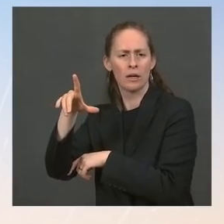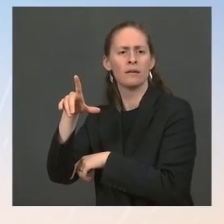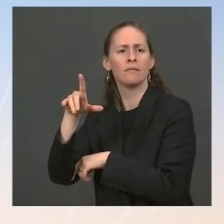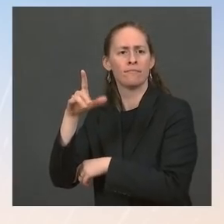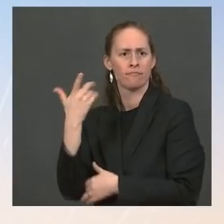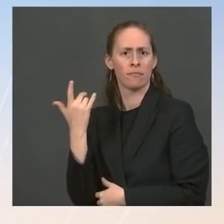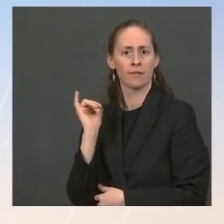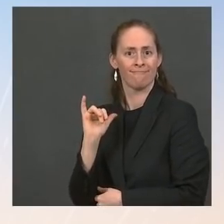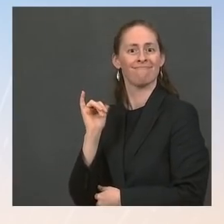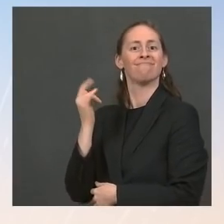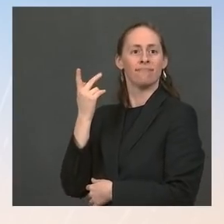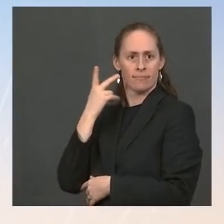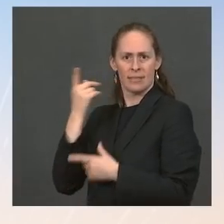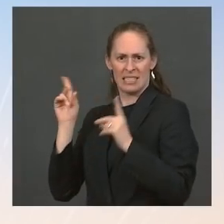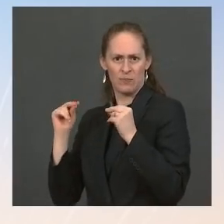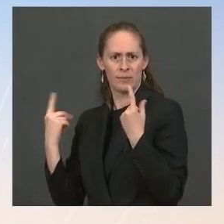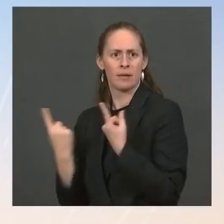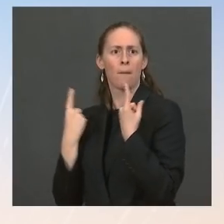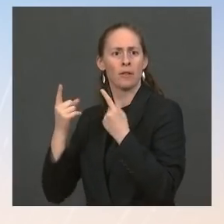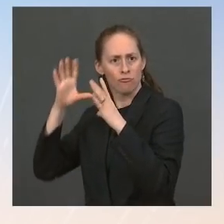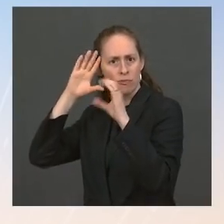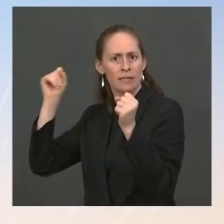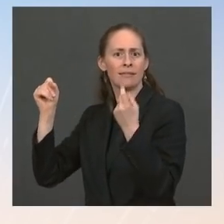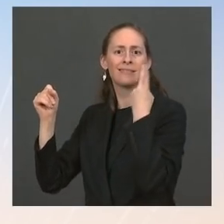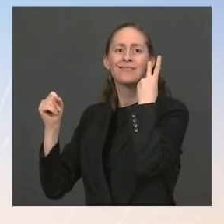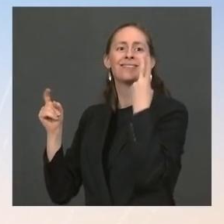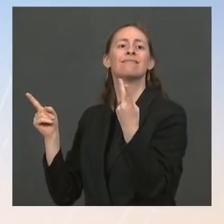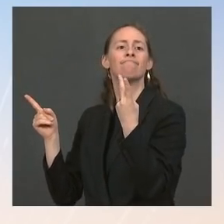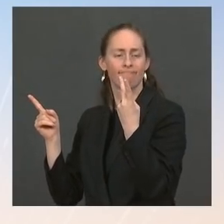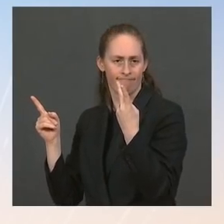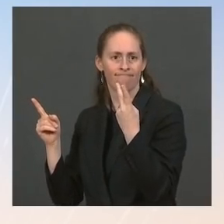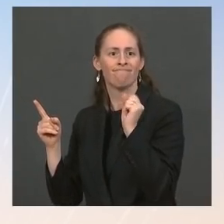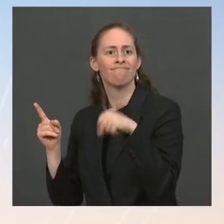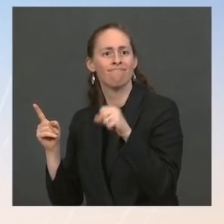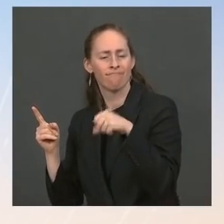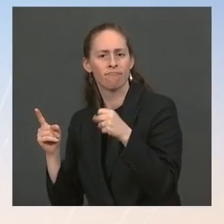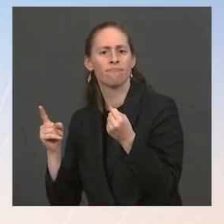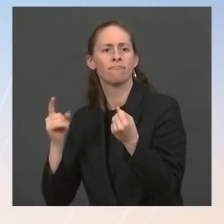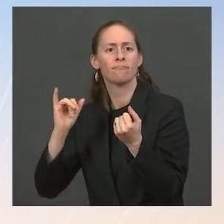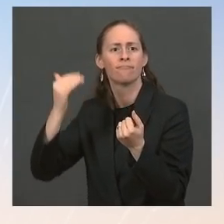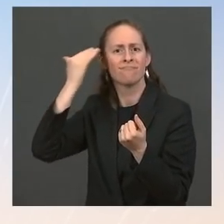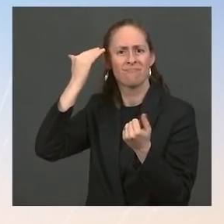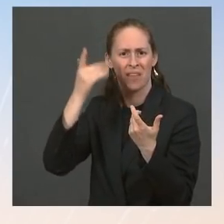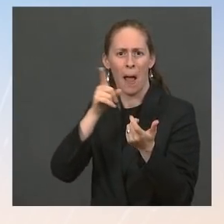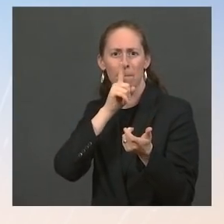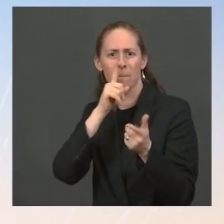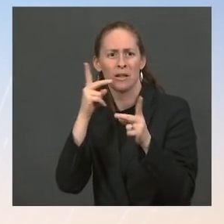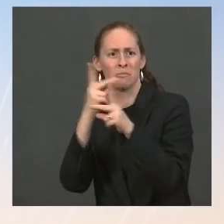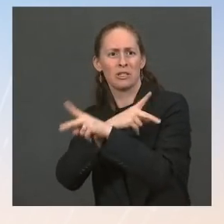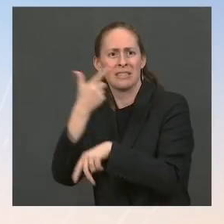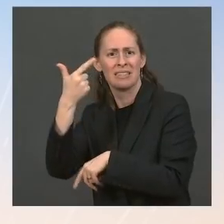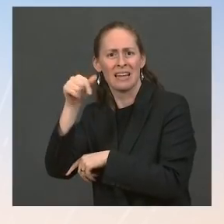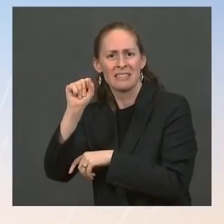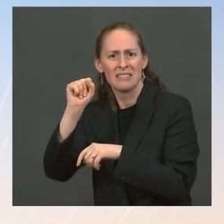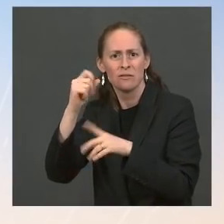protecting oil and gas development on Native lands and Tribal lands. But later this week,